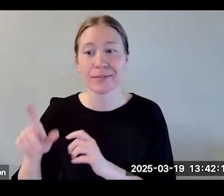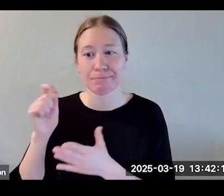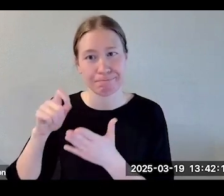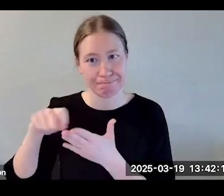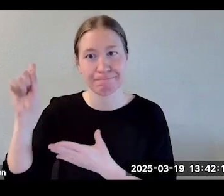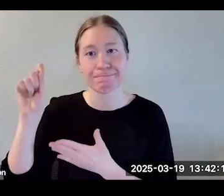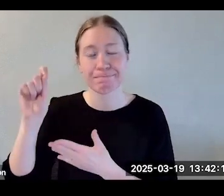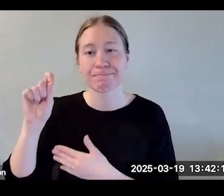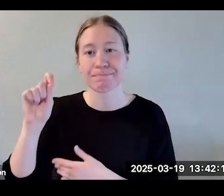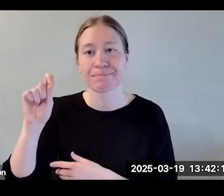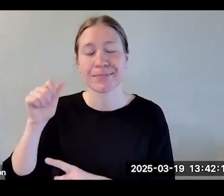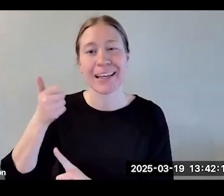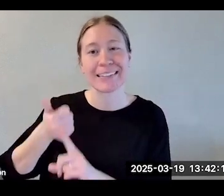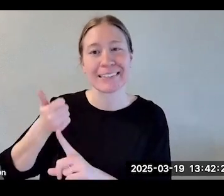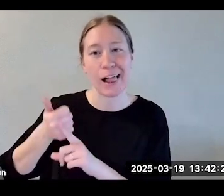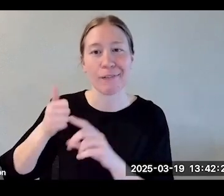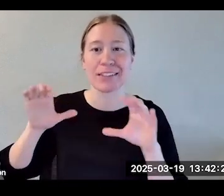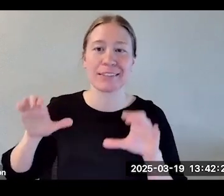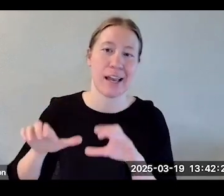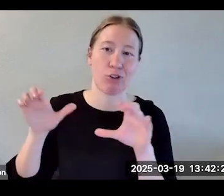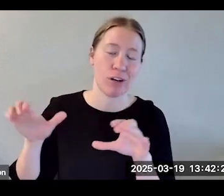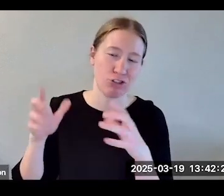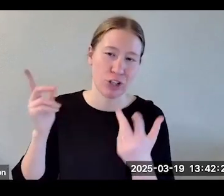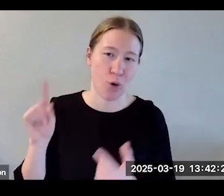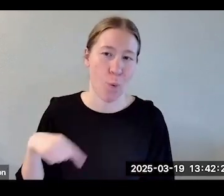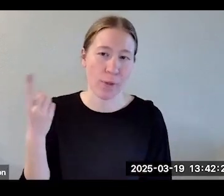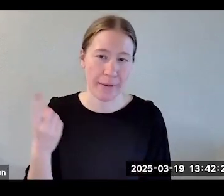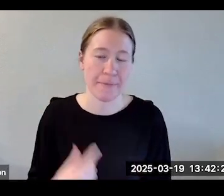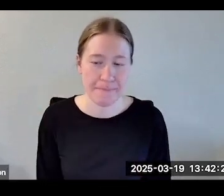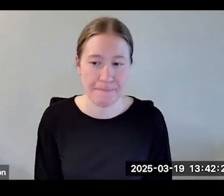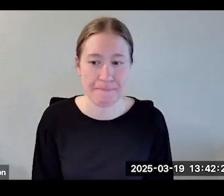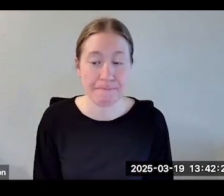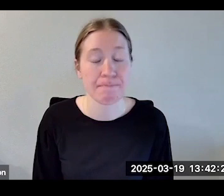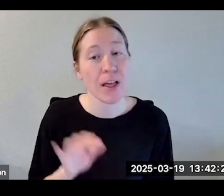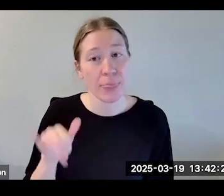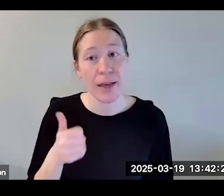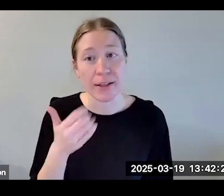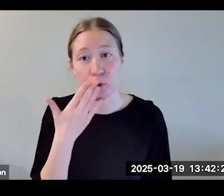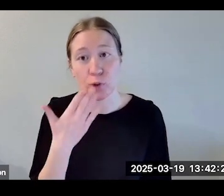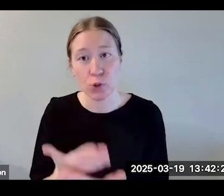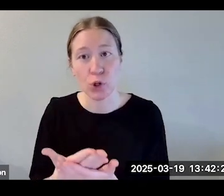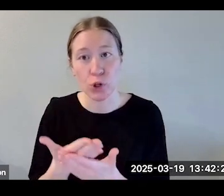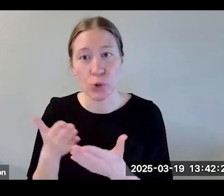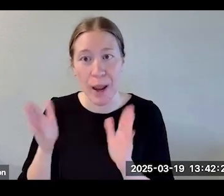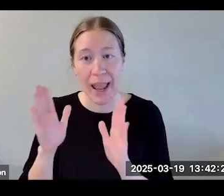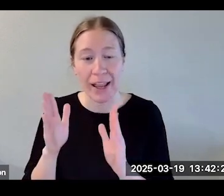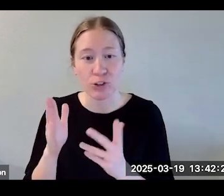and just mark the image as decorative. So that's a good way to just denote to the accessibility checker